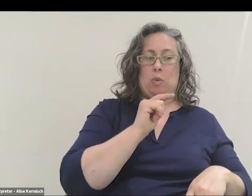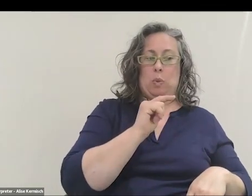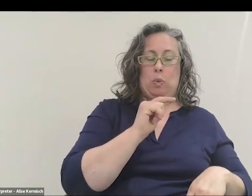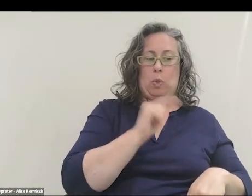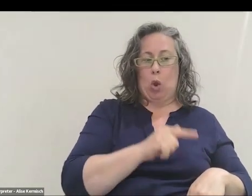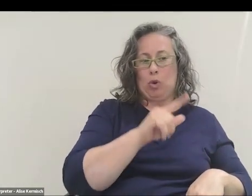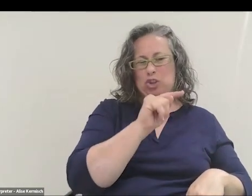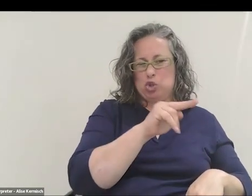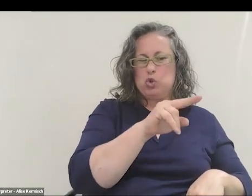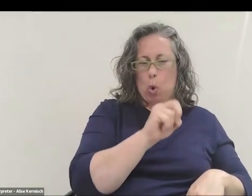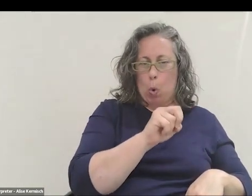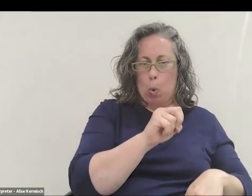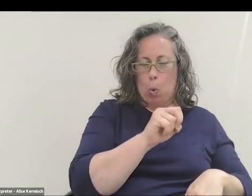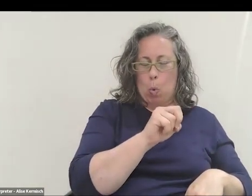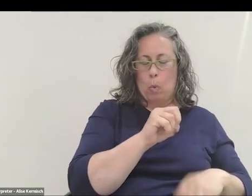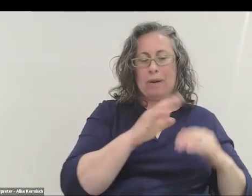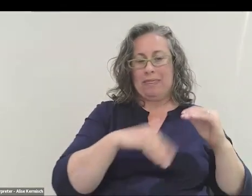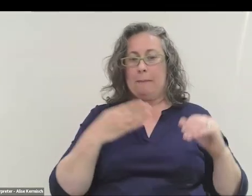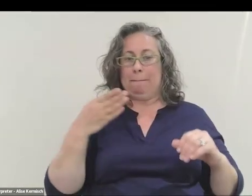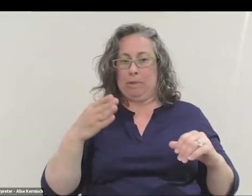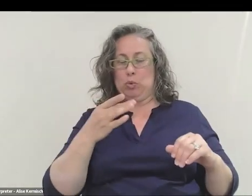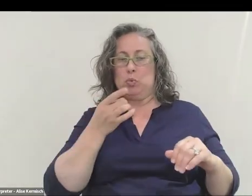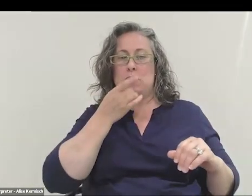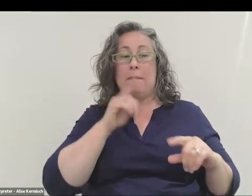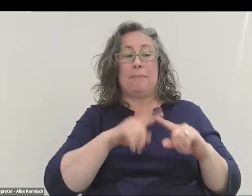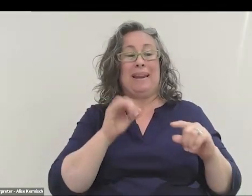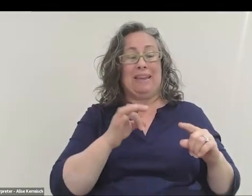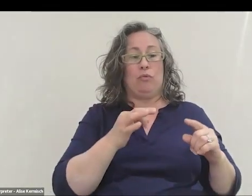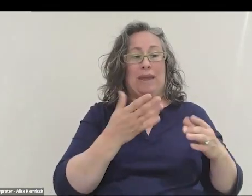or lower pitch than the blue light. If we integrate them both, it would be nice